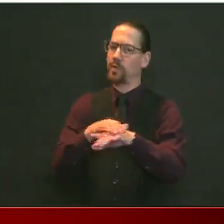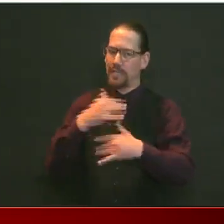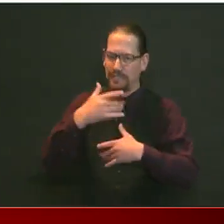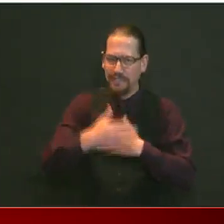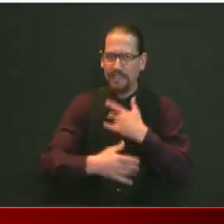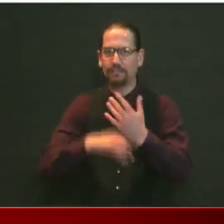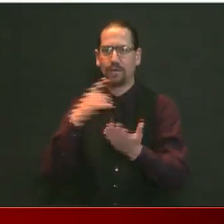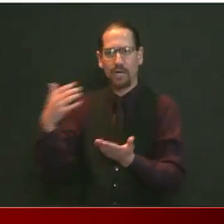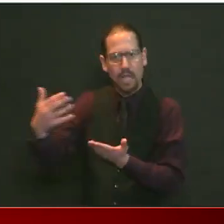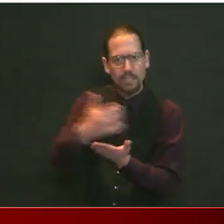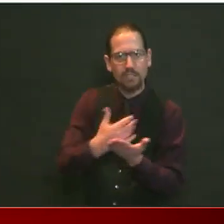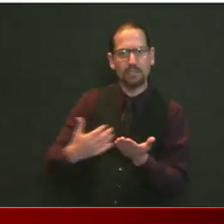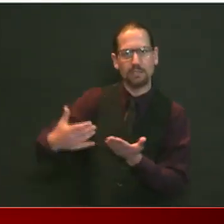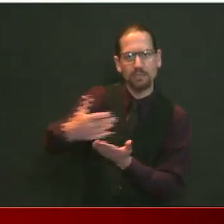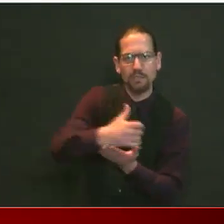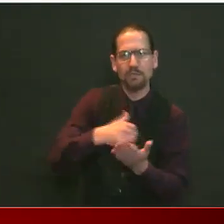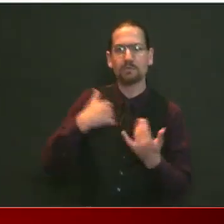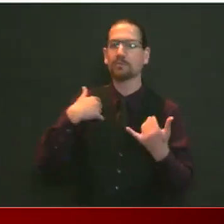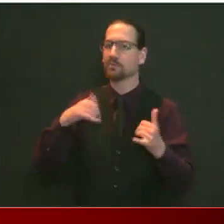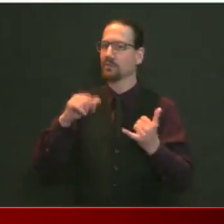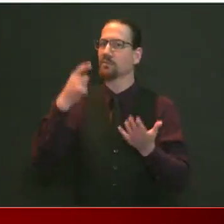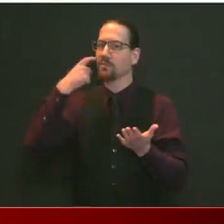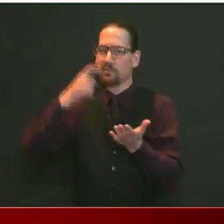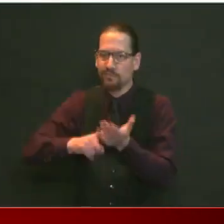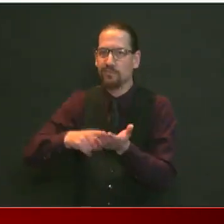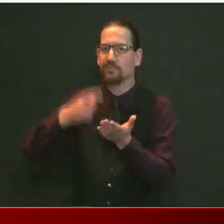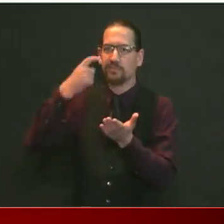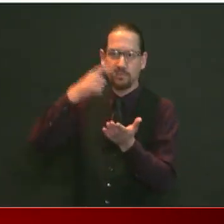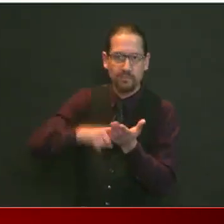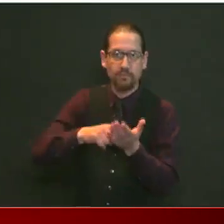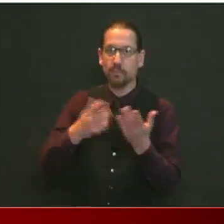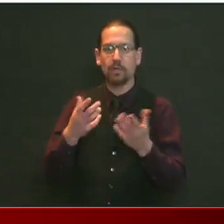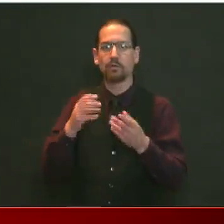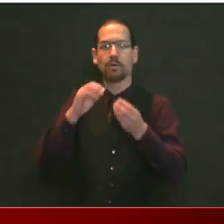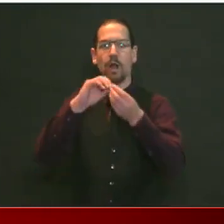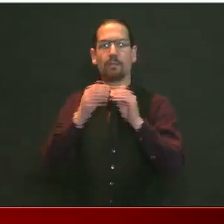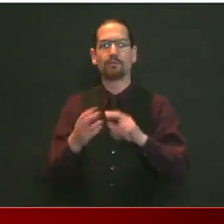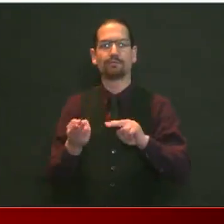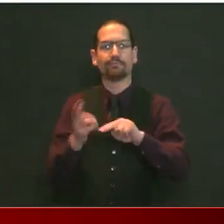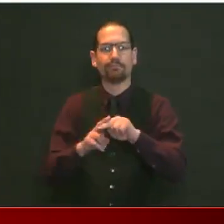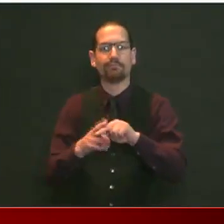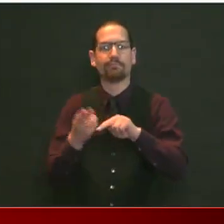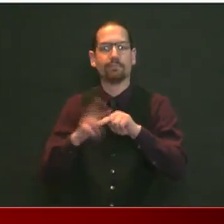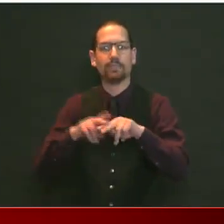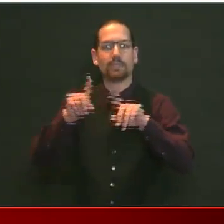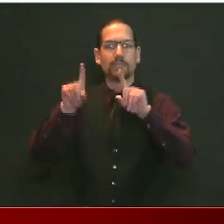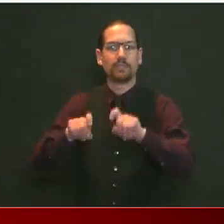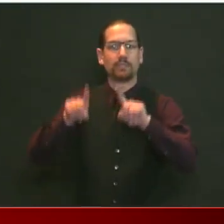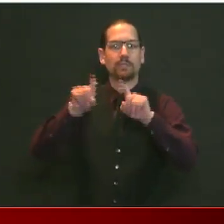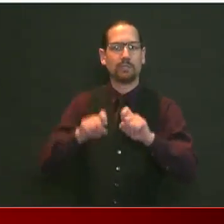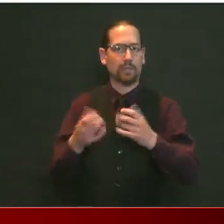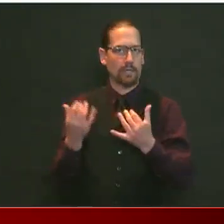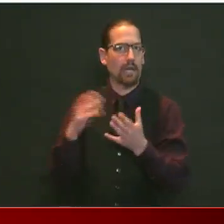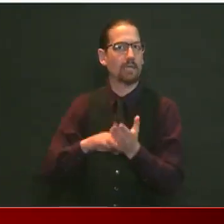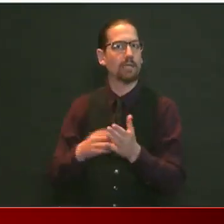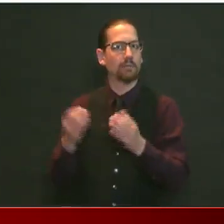THE QUESTION OF PROGRESS HAS BEEN ASKED IN THE PAST AND IT'S AN IMPORTANT ONE. WE ARE SLOWLY COLLECTING THAT DATA AND ARE STARTING TO SEE EVEN